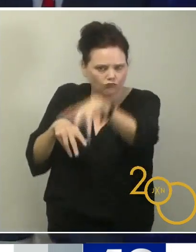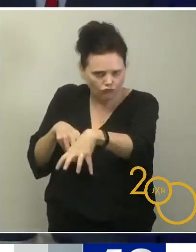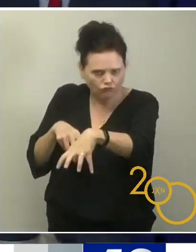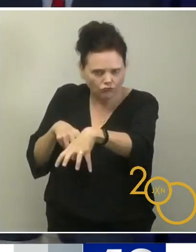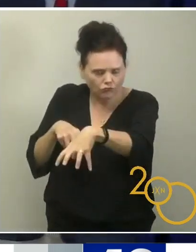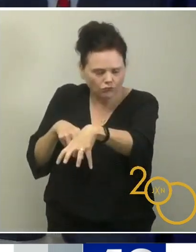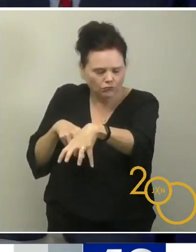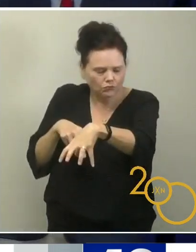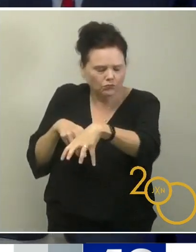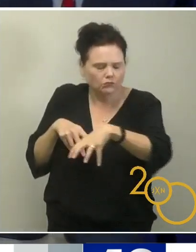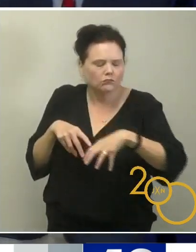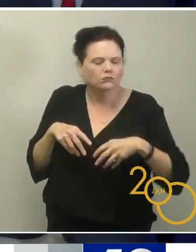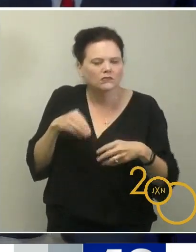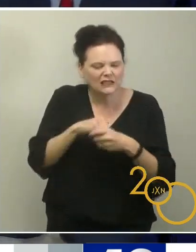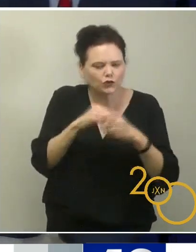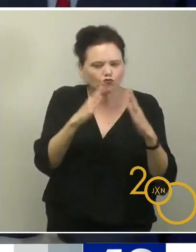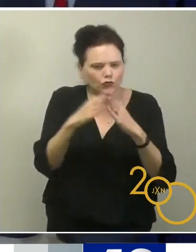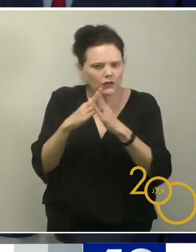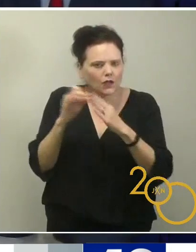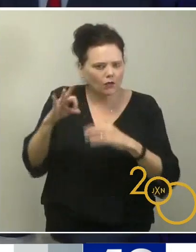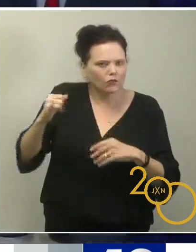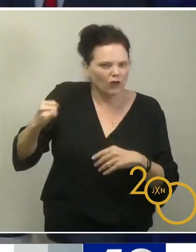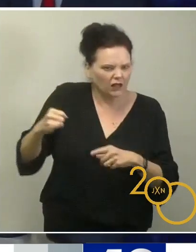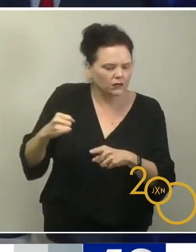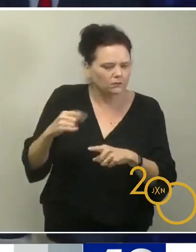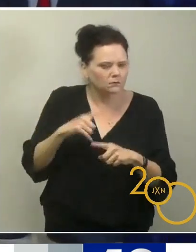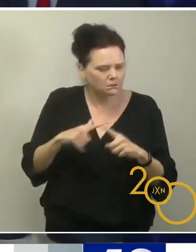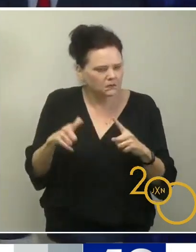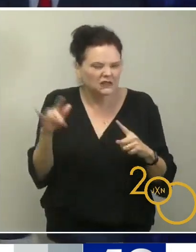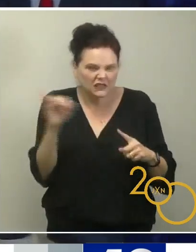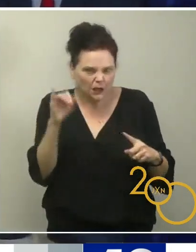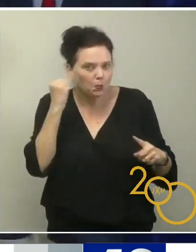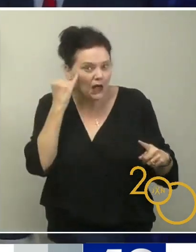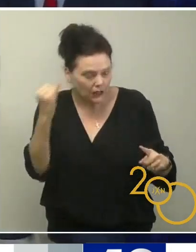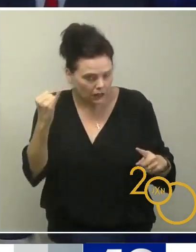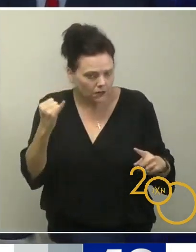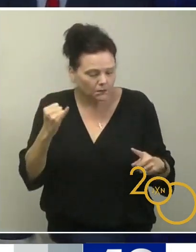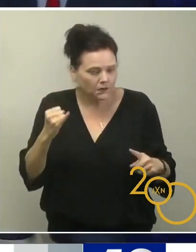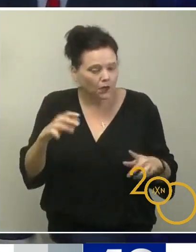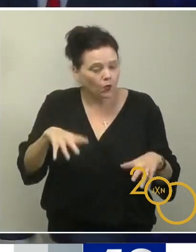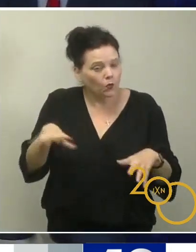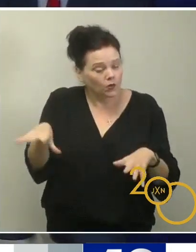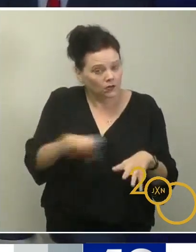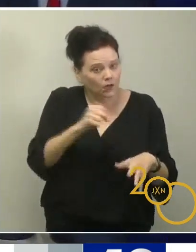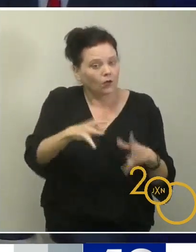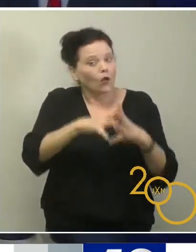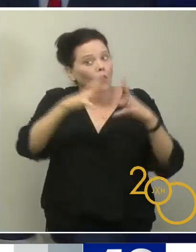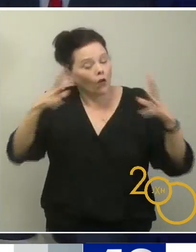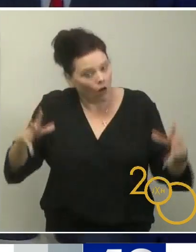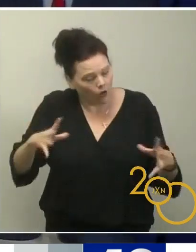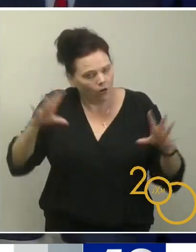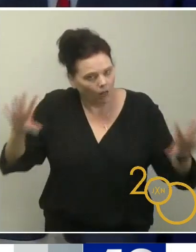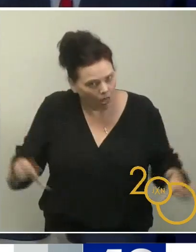PARTICULAR TASK. TO A SMALLER GEOGRAPHIC AREA